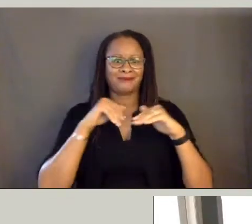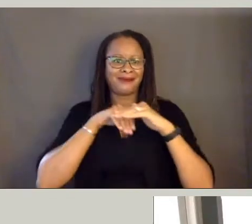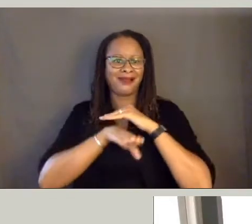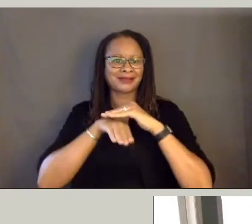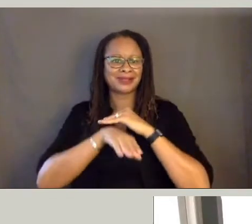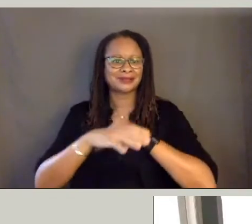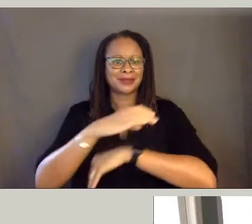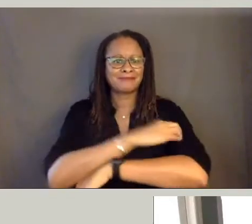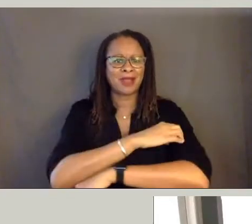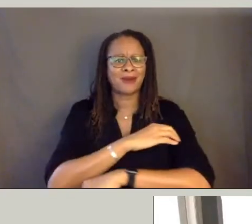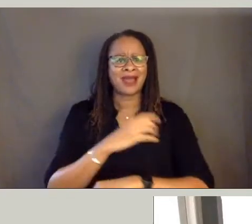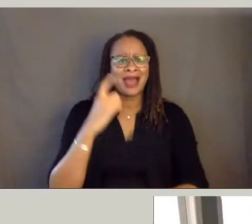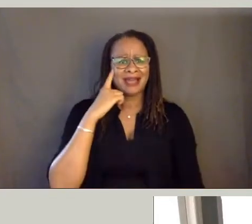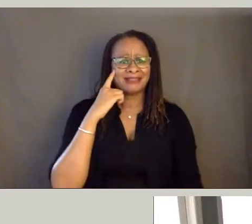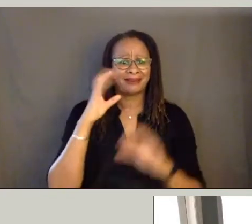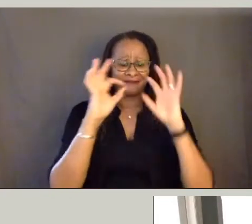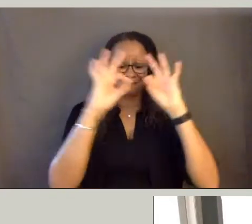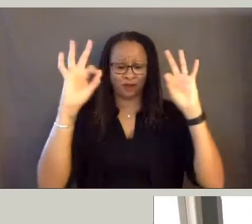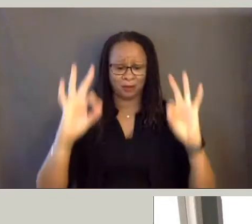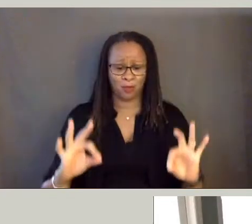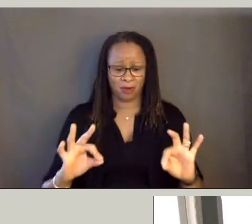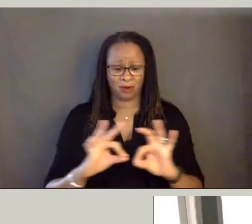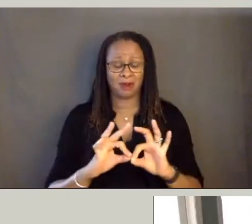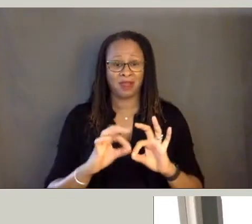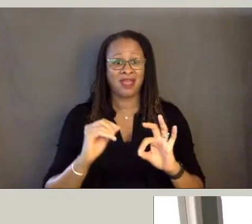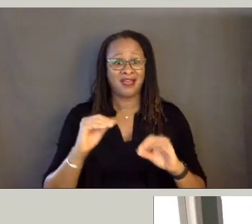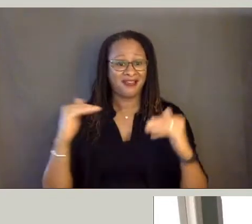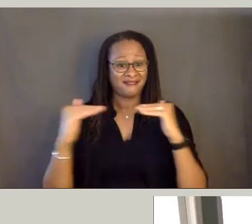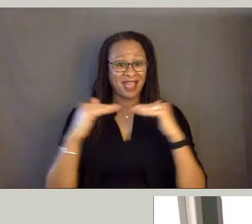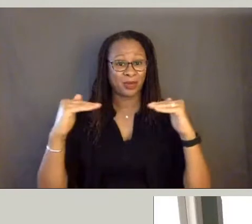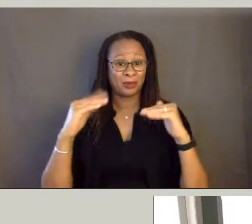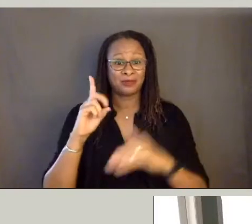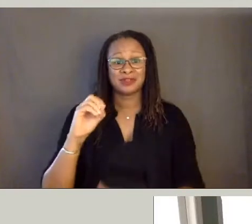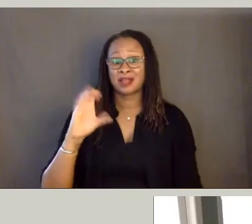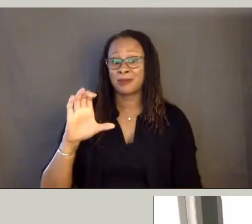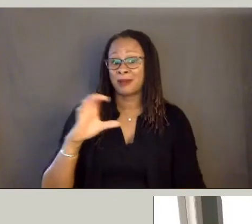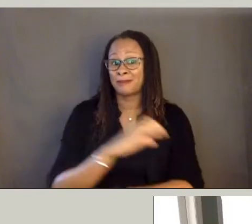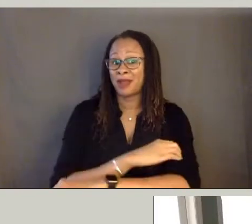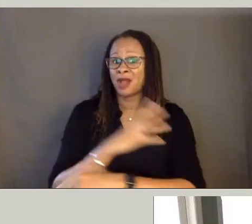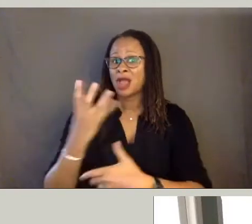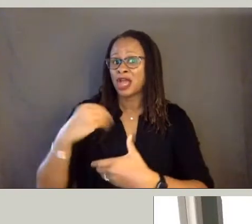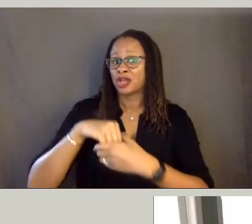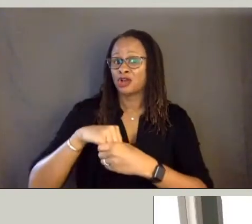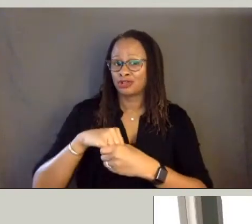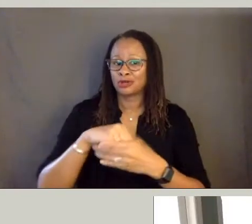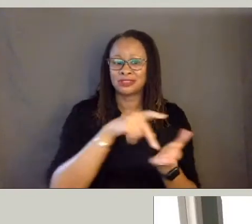I think a framework of equitable documentary power includes compensation across the room,